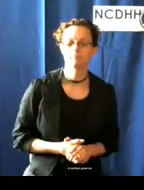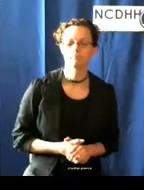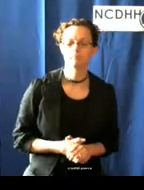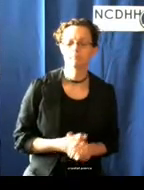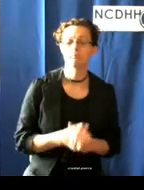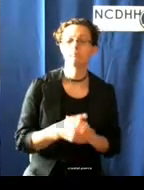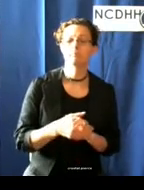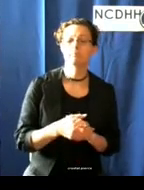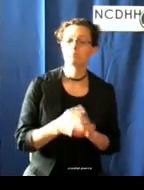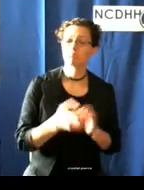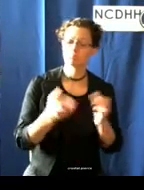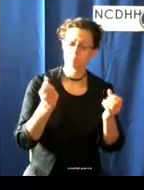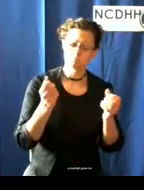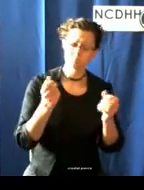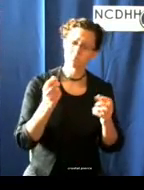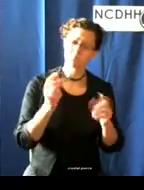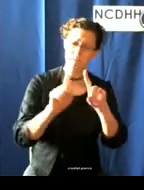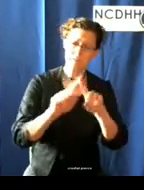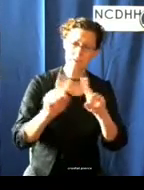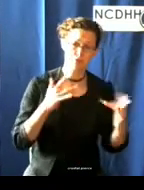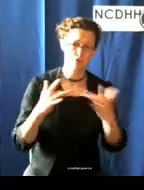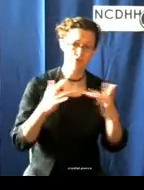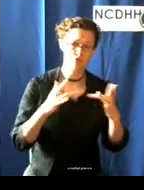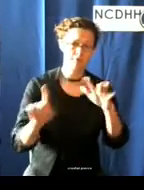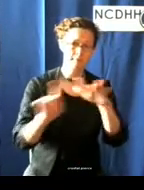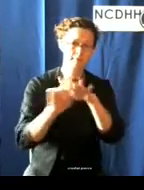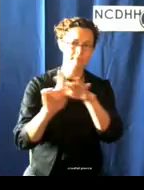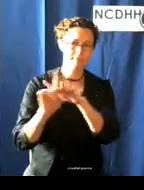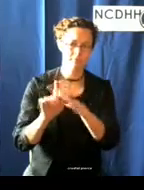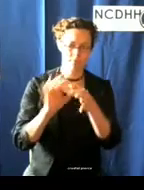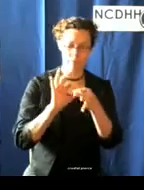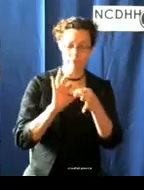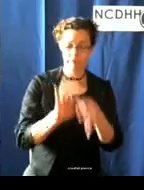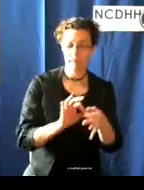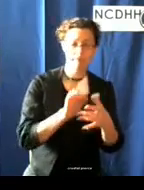LEGAL SYSTEM INVOLVEMENT FOR PEOPLE WHO ARE DEAF HARD OF HEARING OR